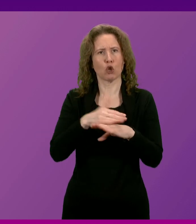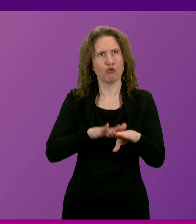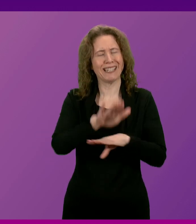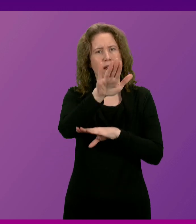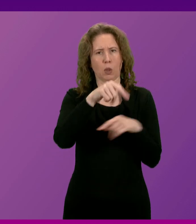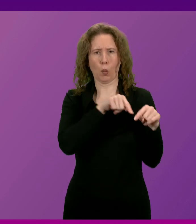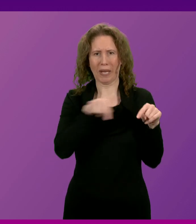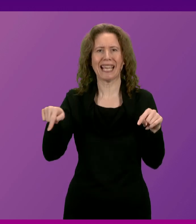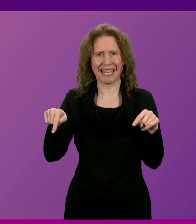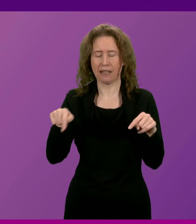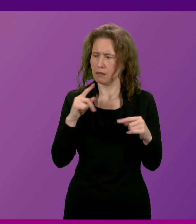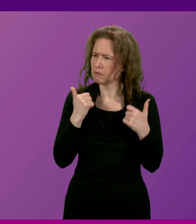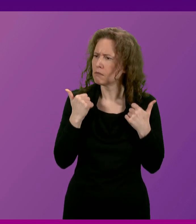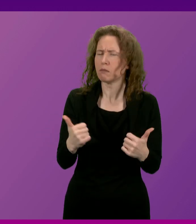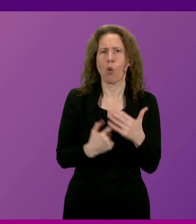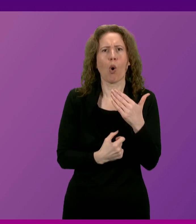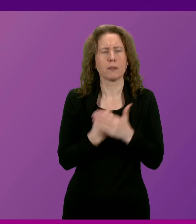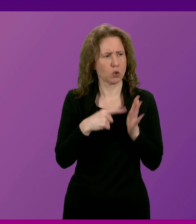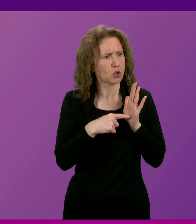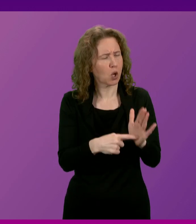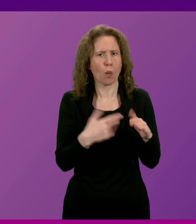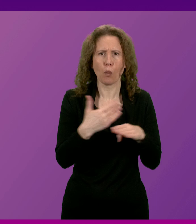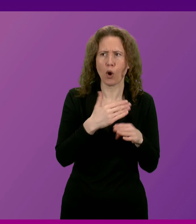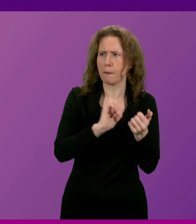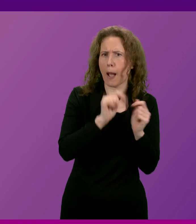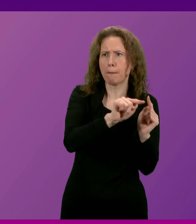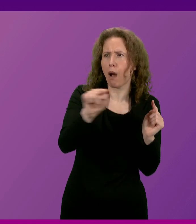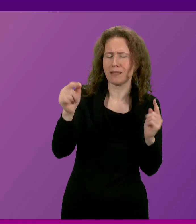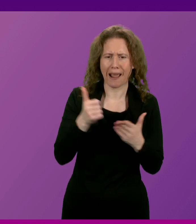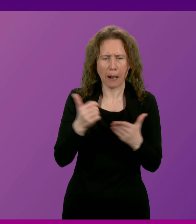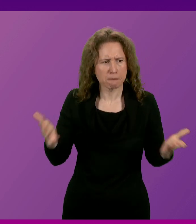events are a great opportunity to showcase the work by partners to help people make positive